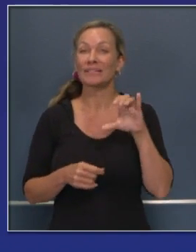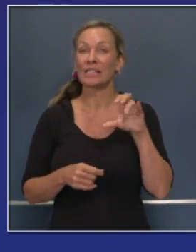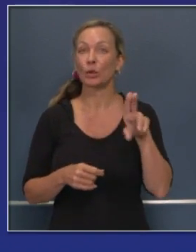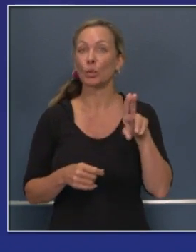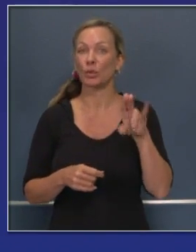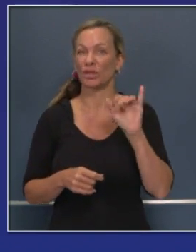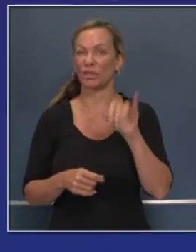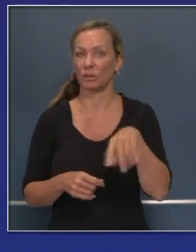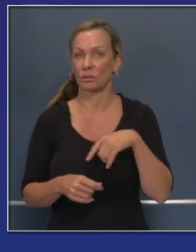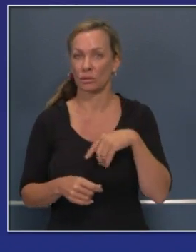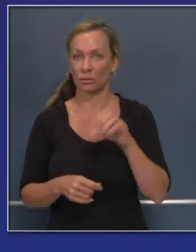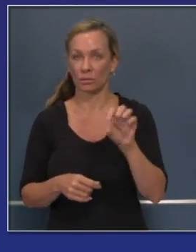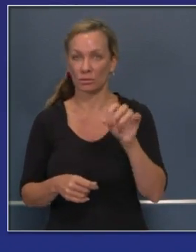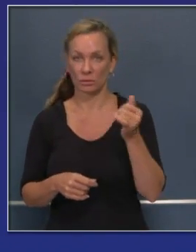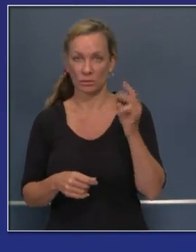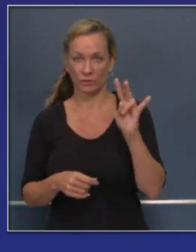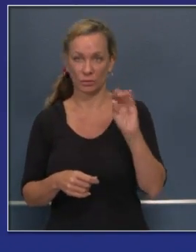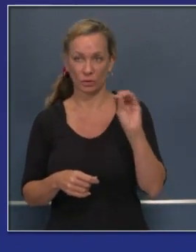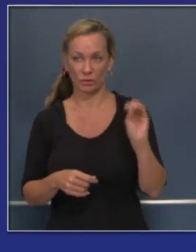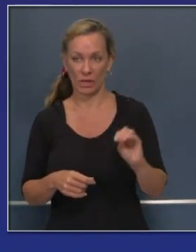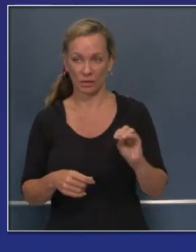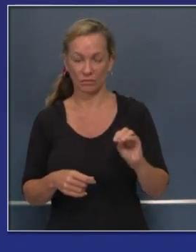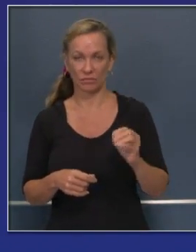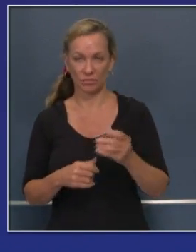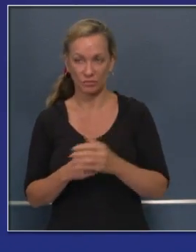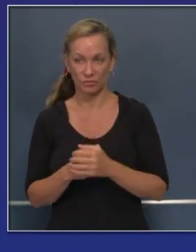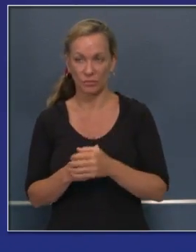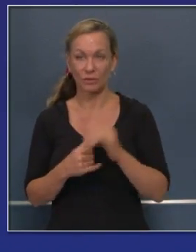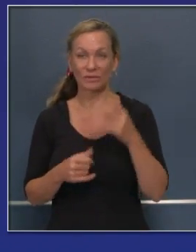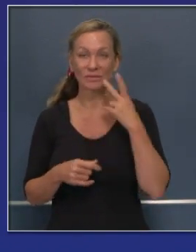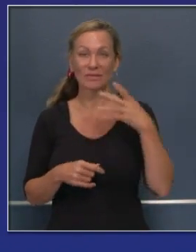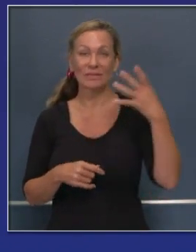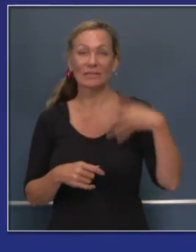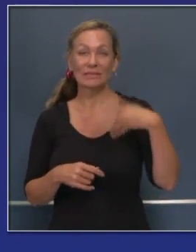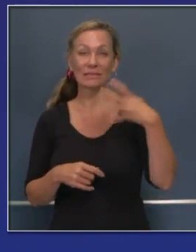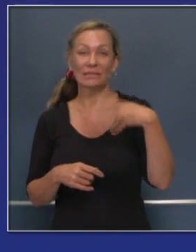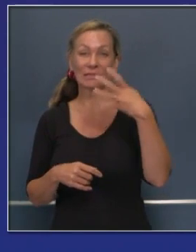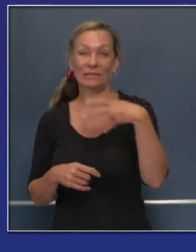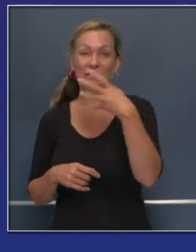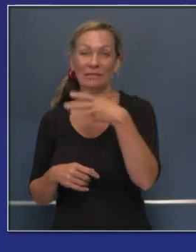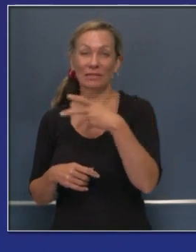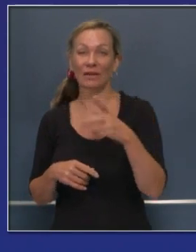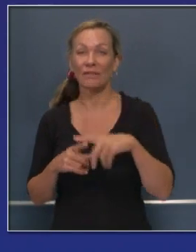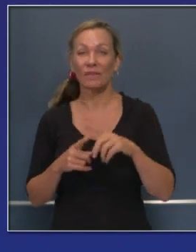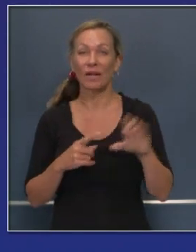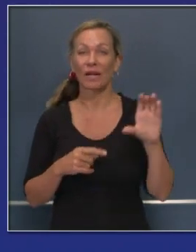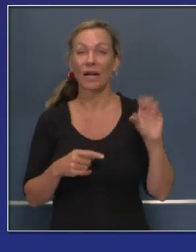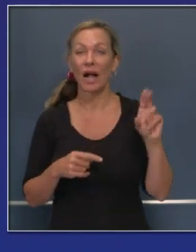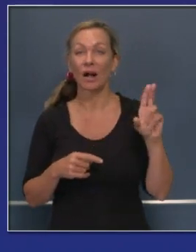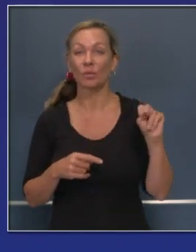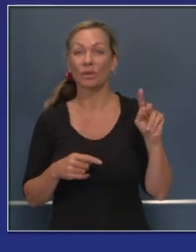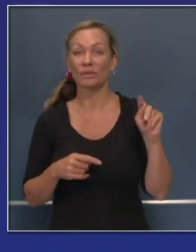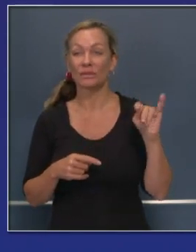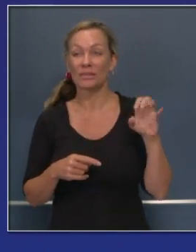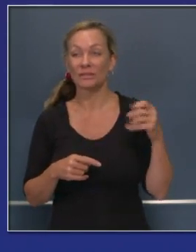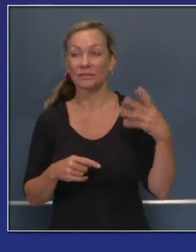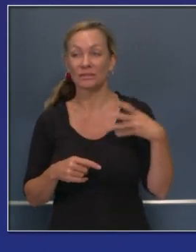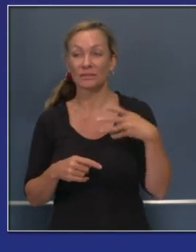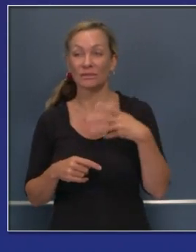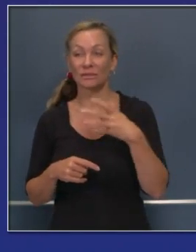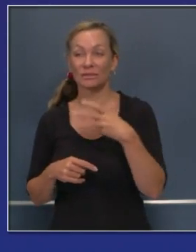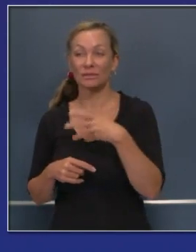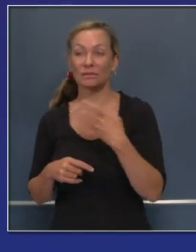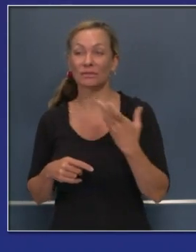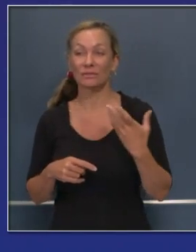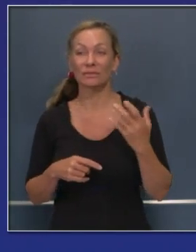WE NOW REPRESENT 27% OF THE ICU CAPACITY.